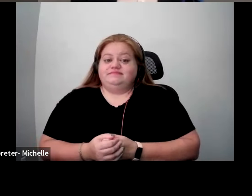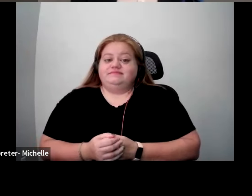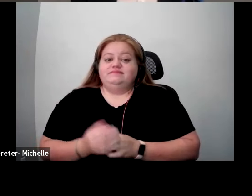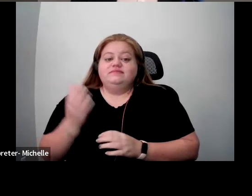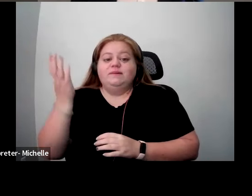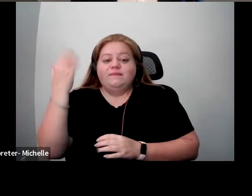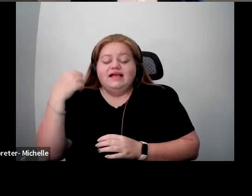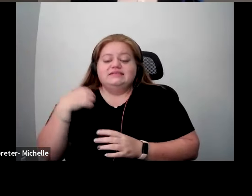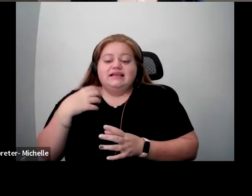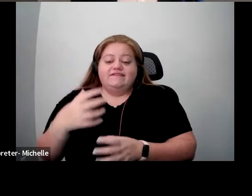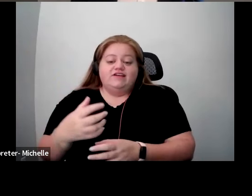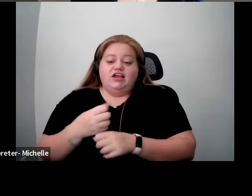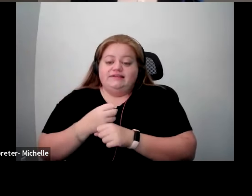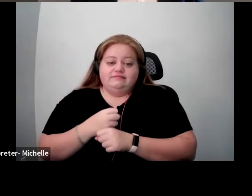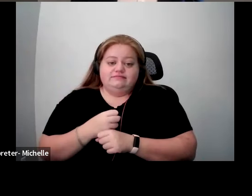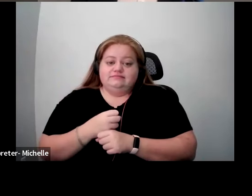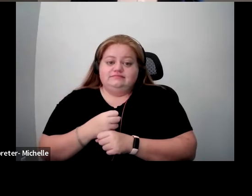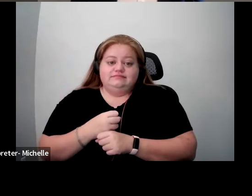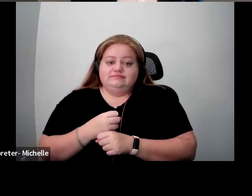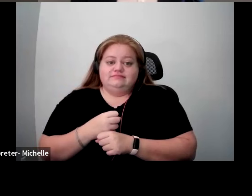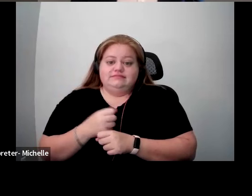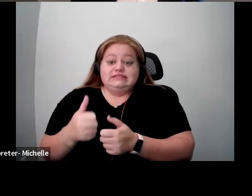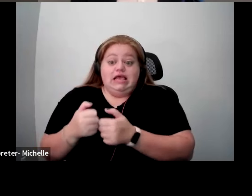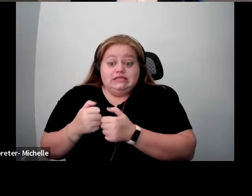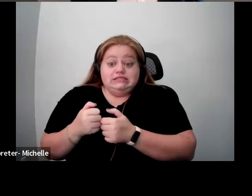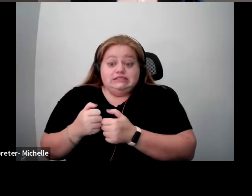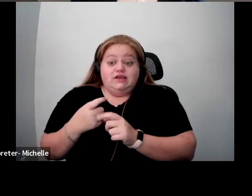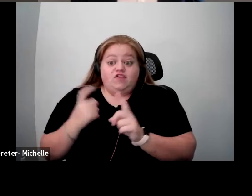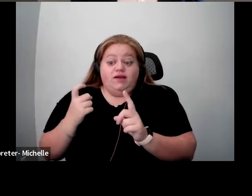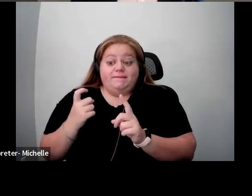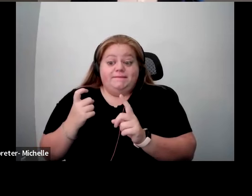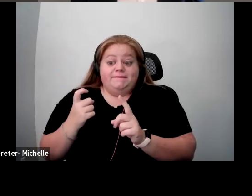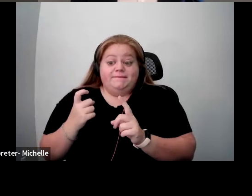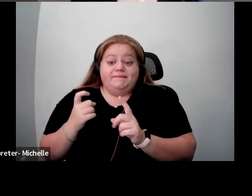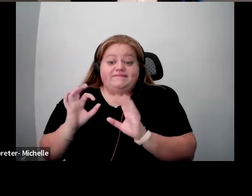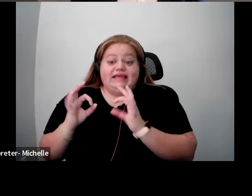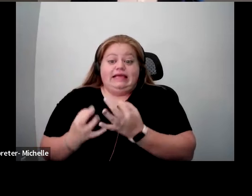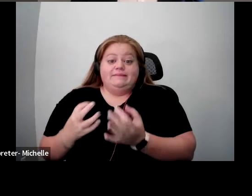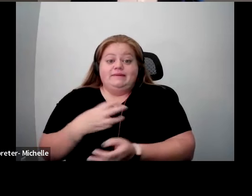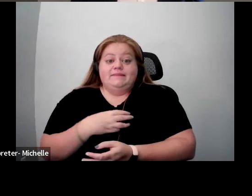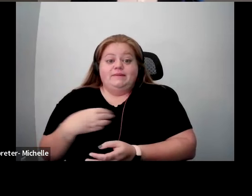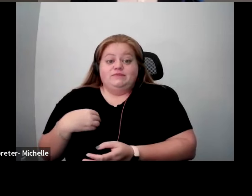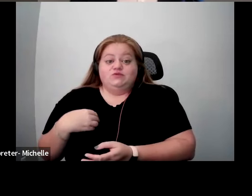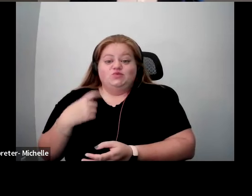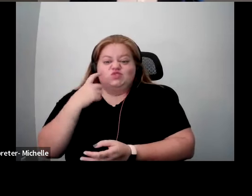received text messages from family members who just got a computer or something.